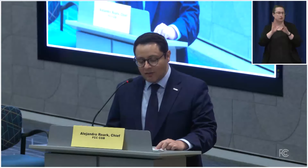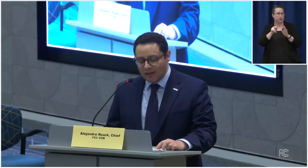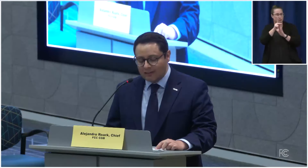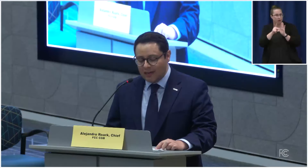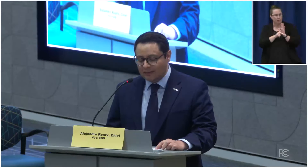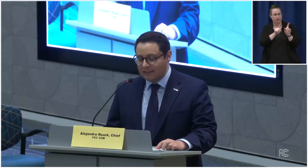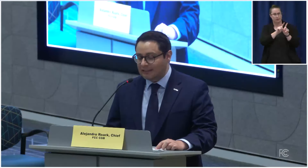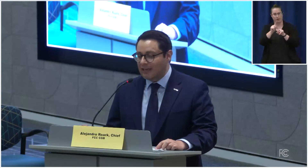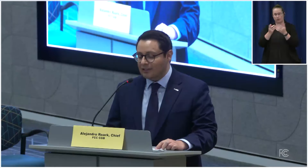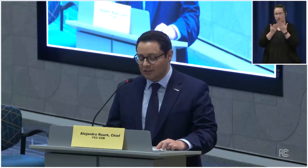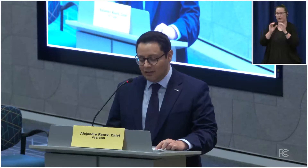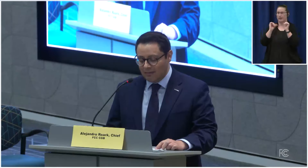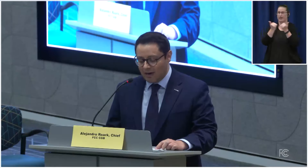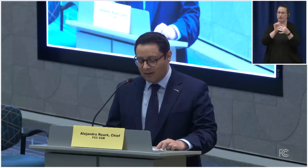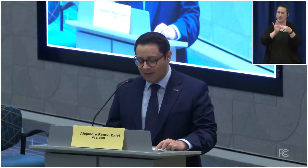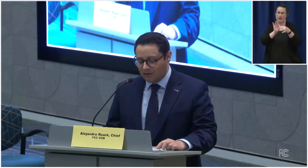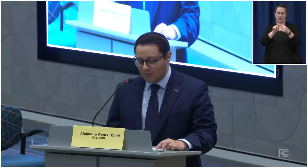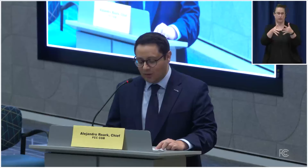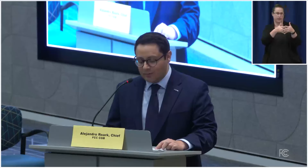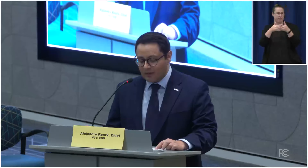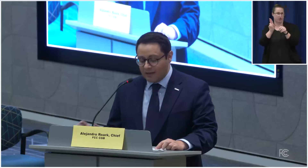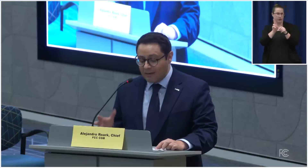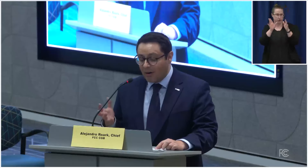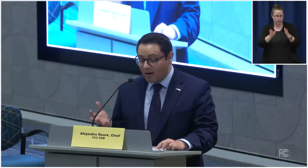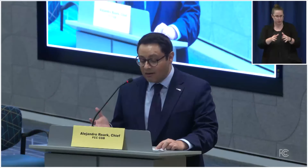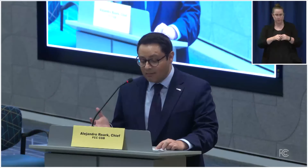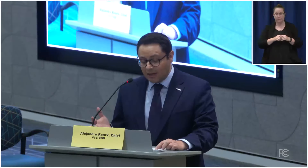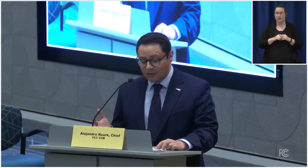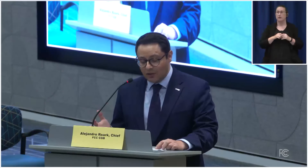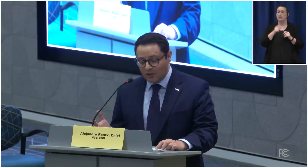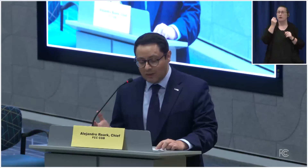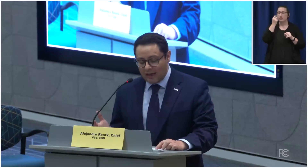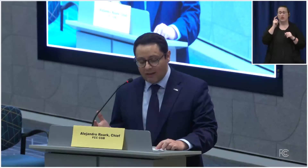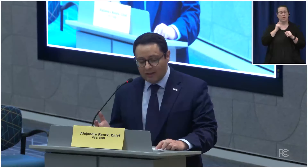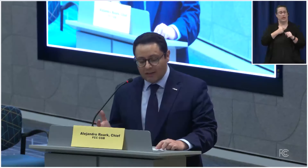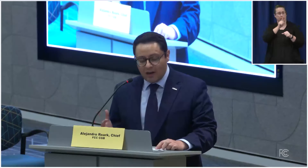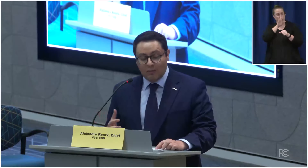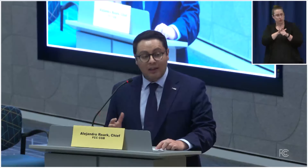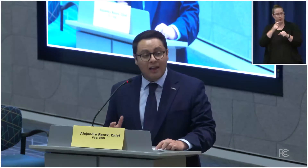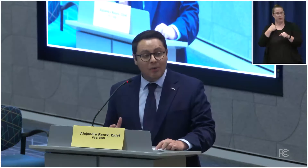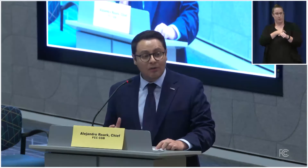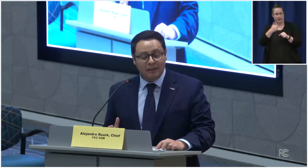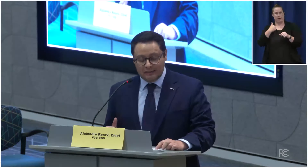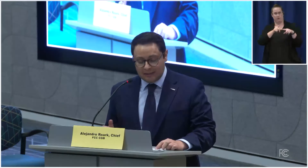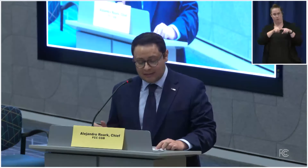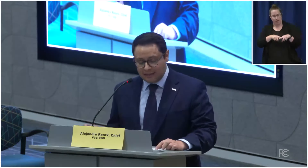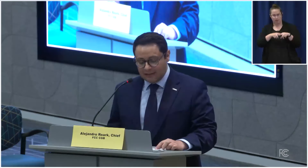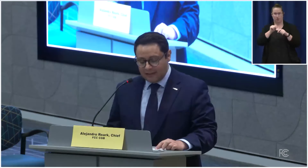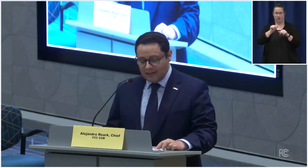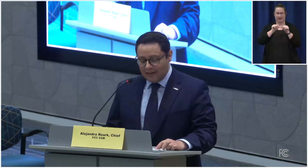DEVELOPING AND IMPLEMENTING THE FCC'S CONSUMER POLICIES AND SERVING AS THE AGENCY'S CONNECTION TO THE AMERICAN CONSUMER.